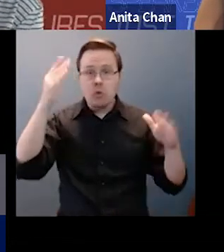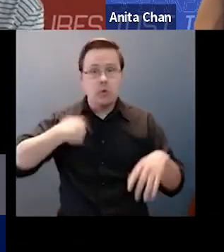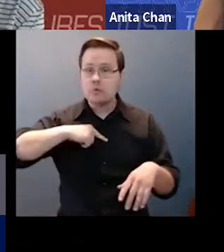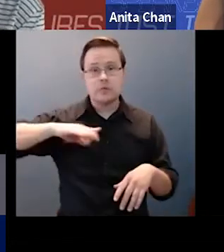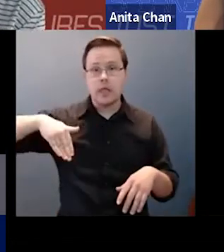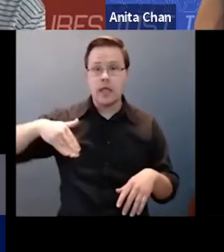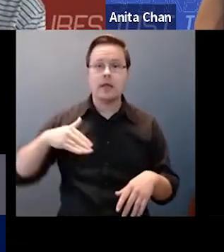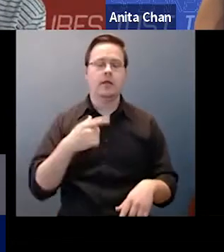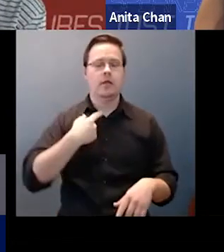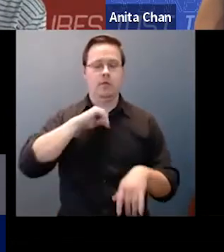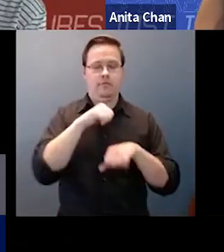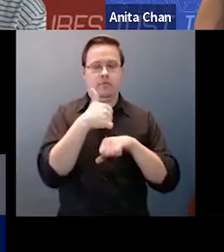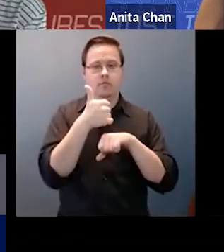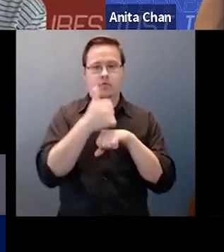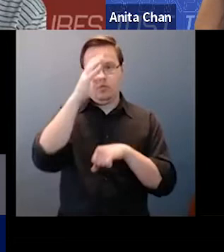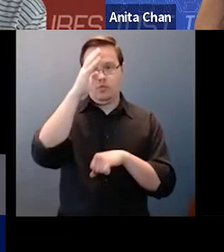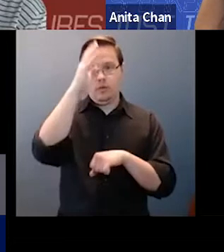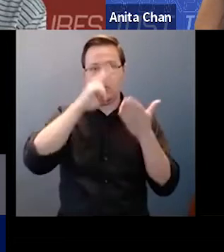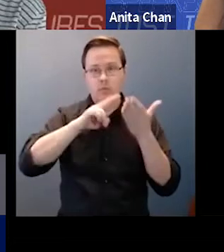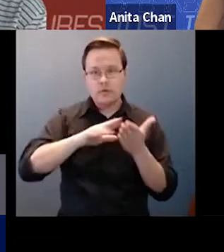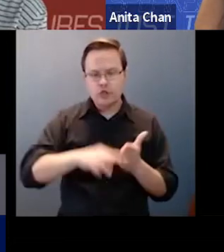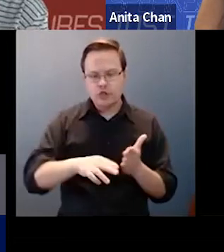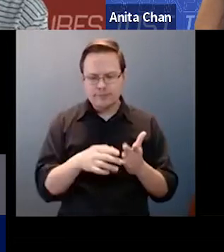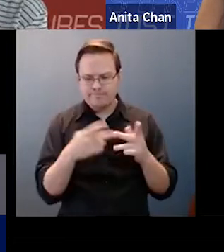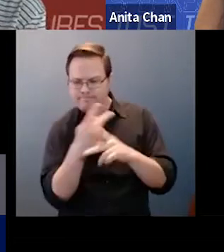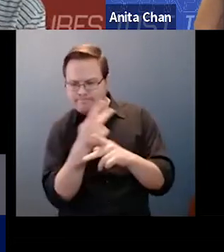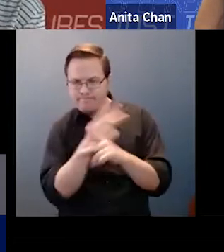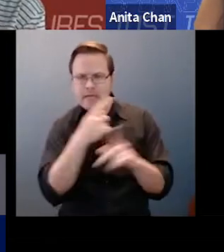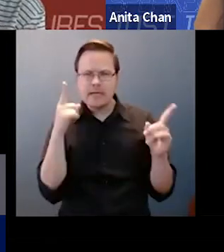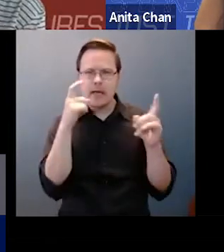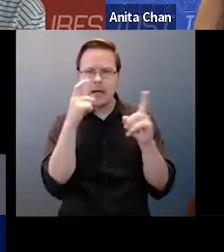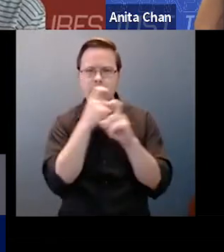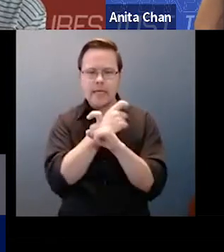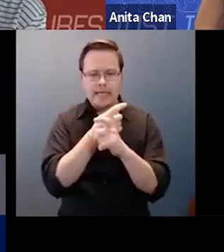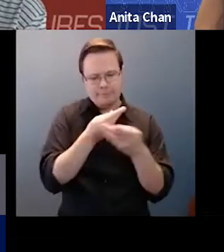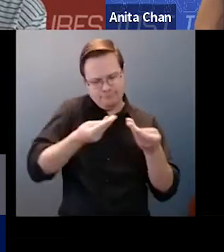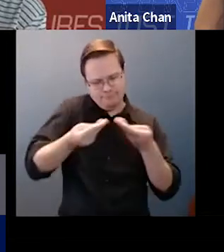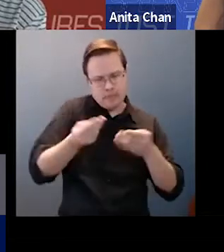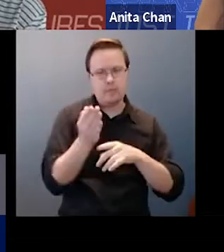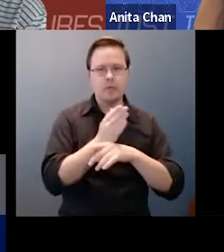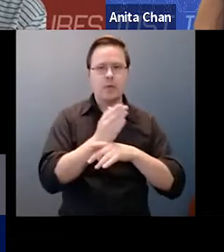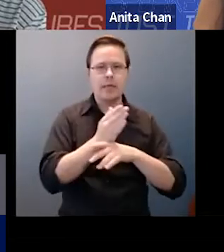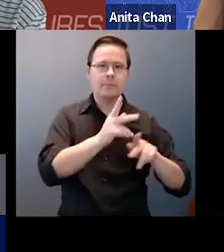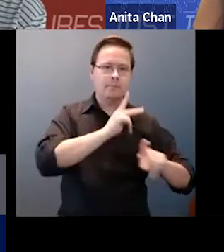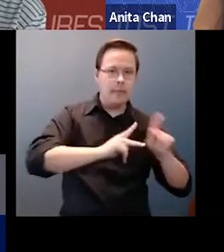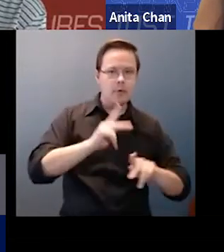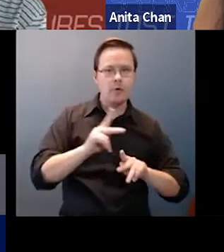researchers to interrogate the complex interactions between people, algorithms and AI driven systems. You can learn more about us and